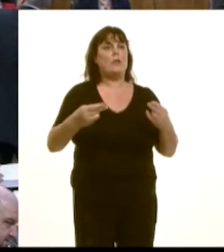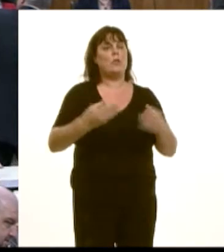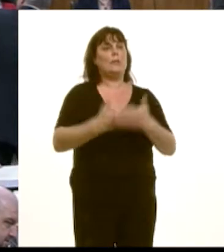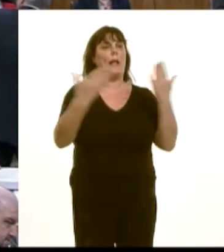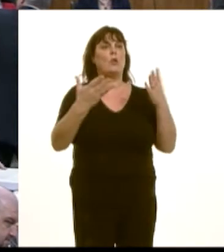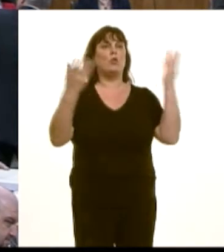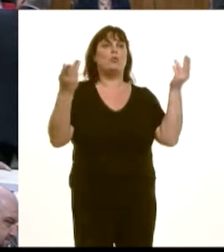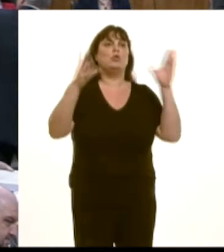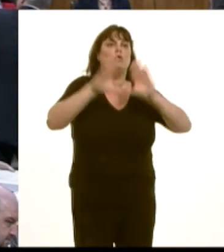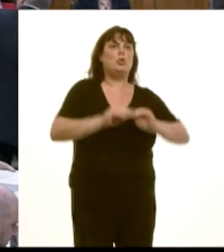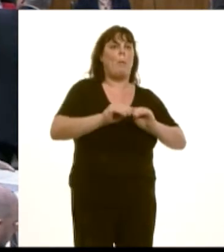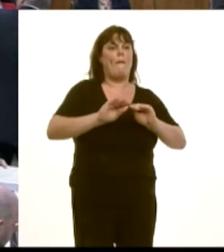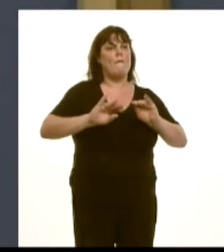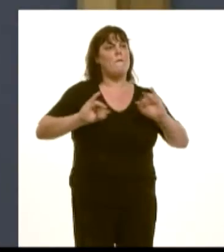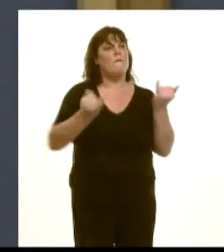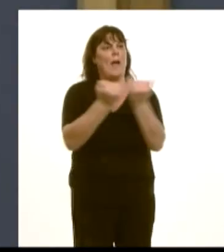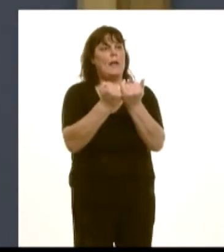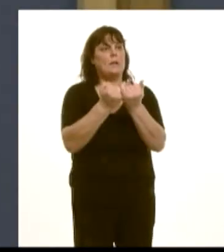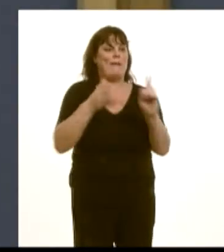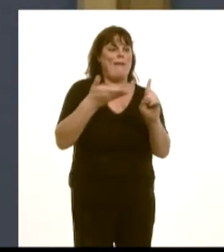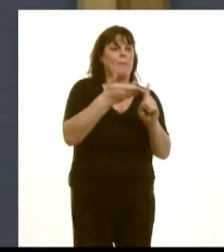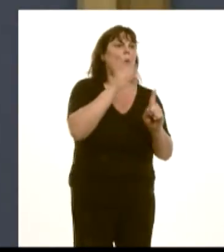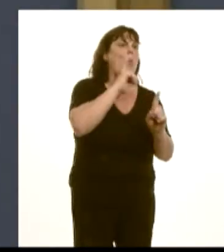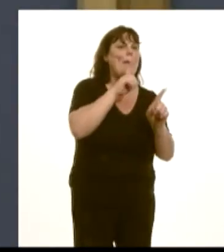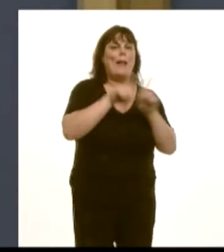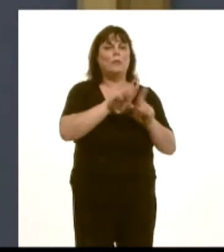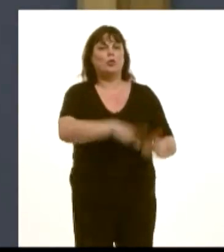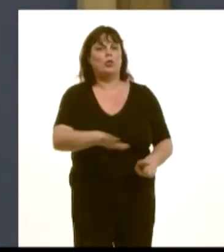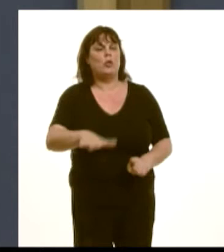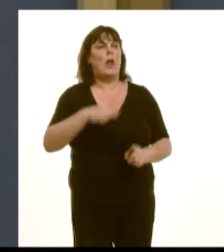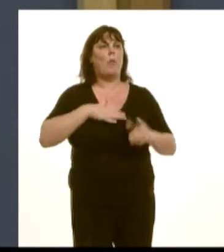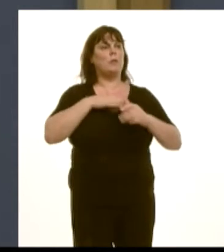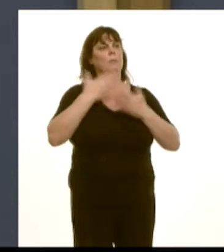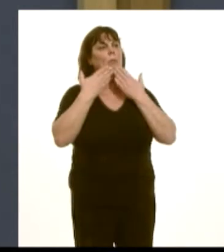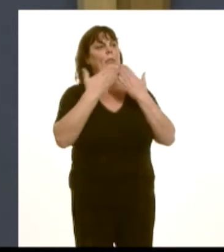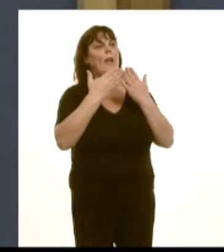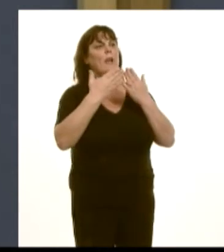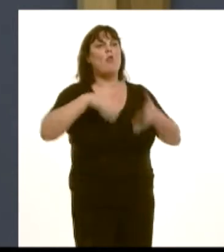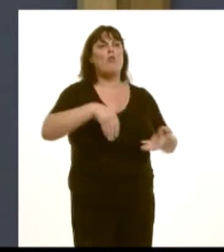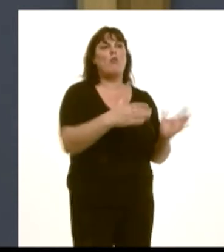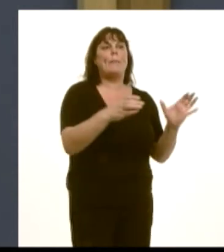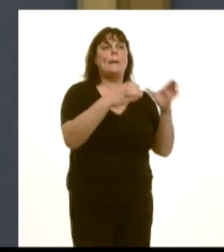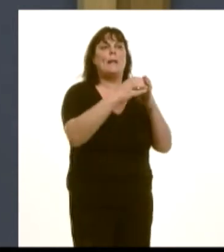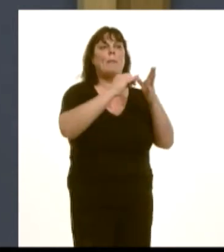women and children. I particularly want to thank the Scarlets rugby team, because its